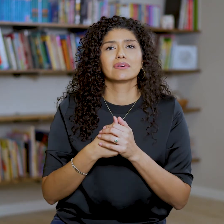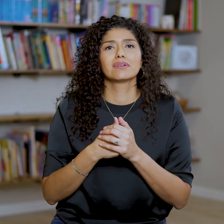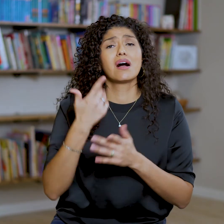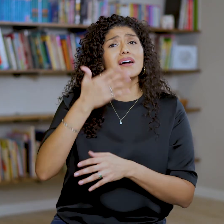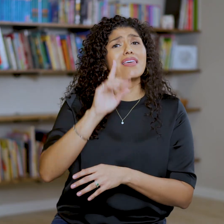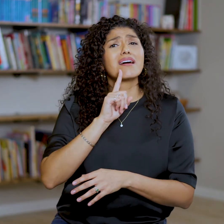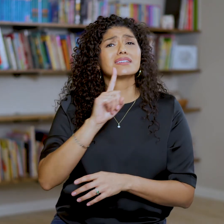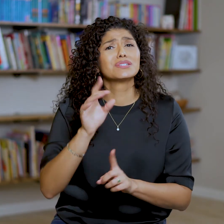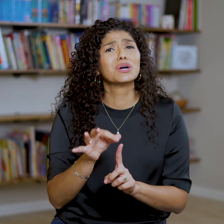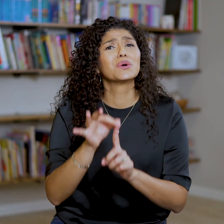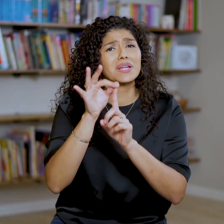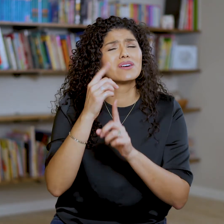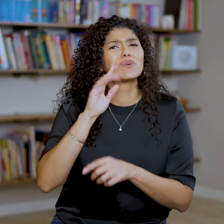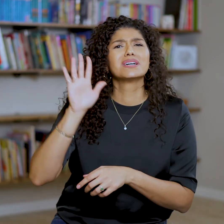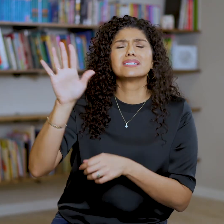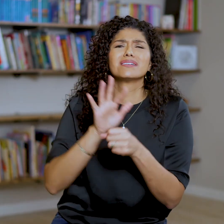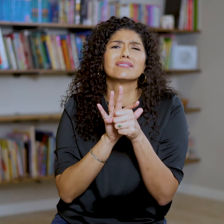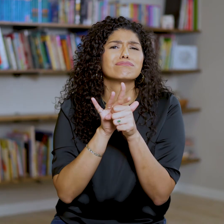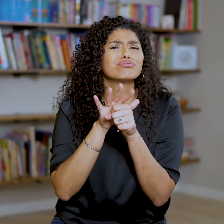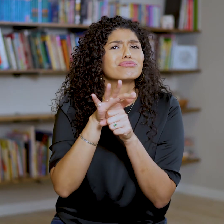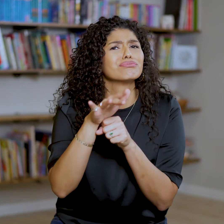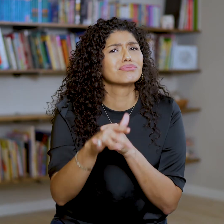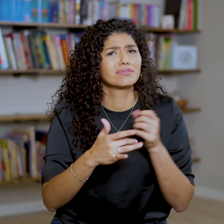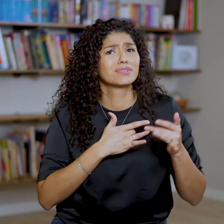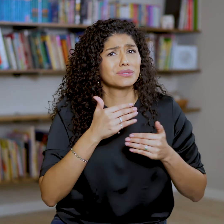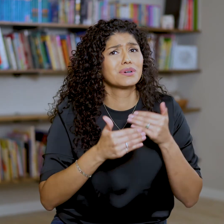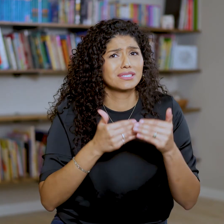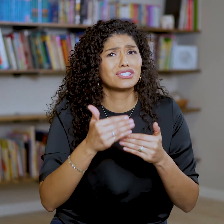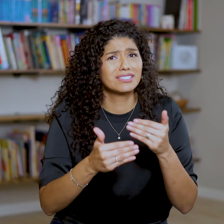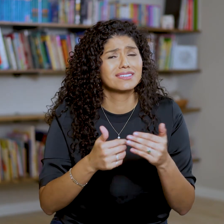God is marked by this kind of abundant generosity.